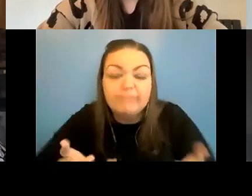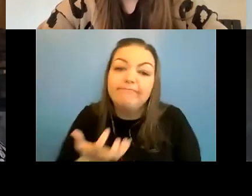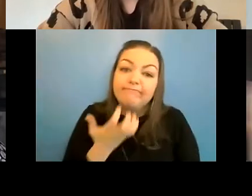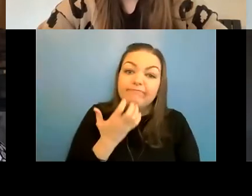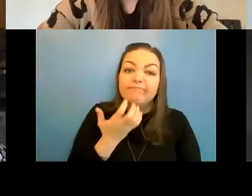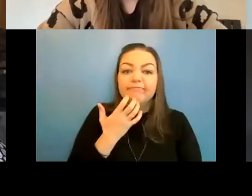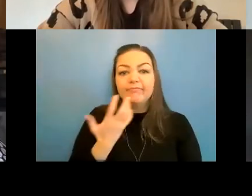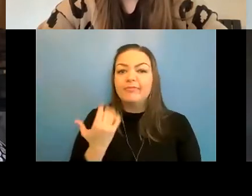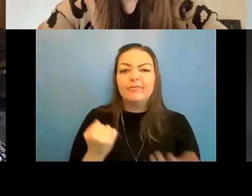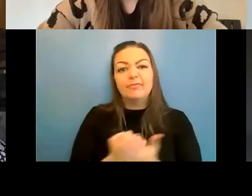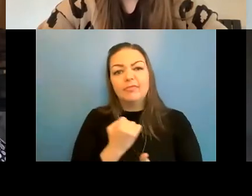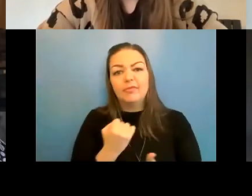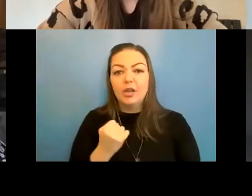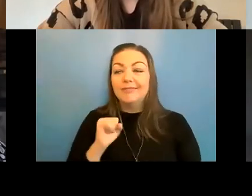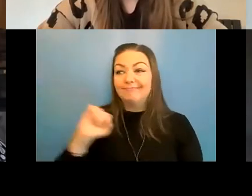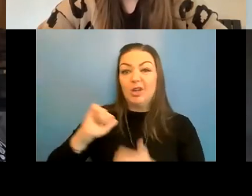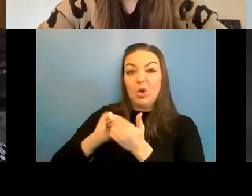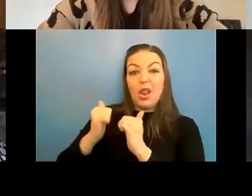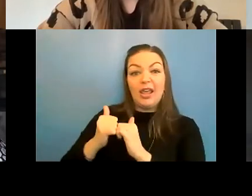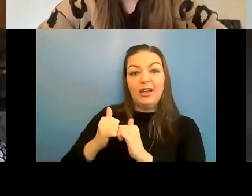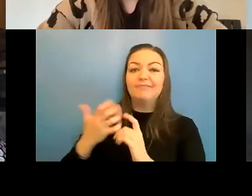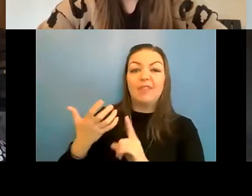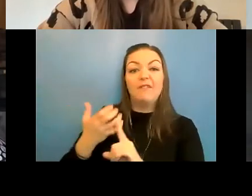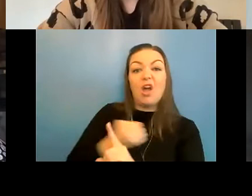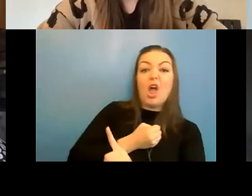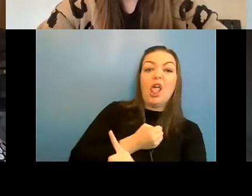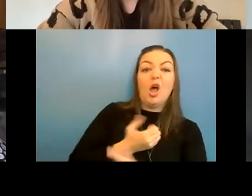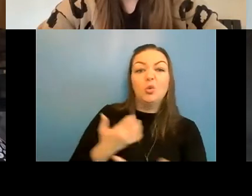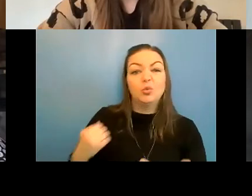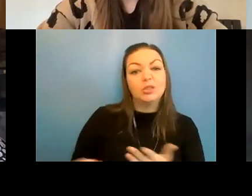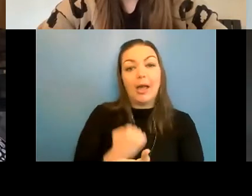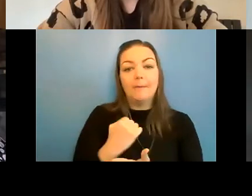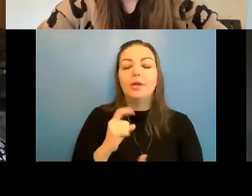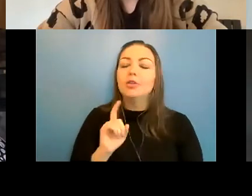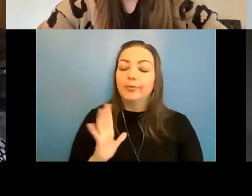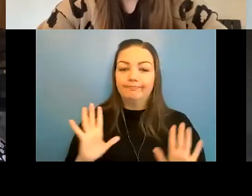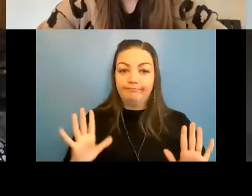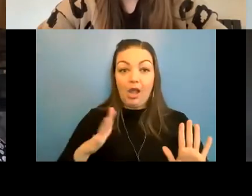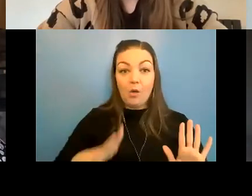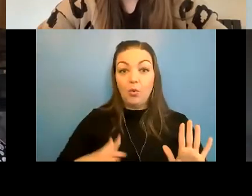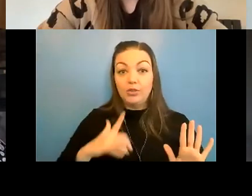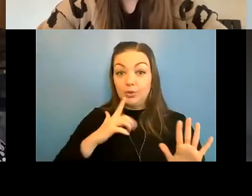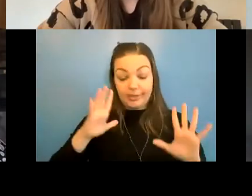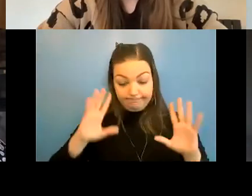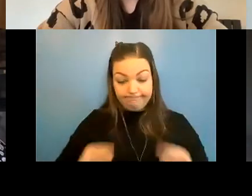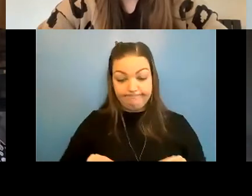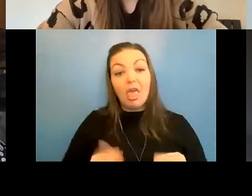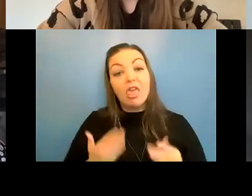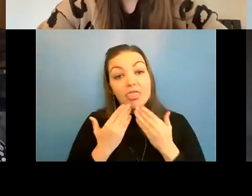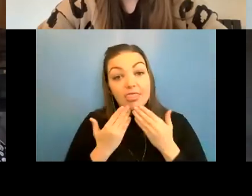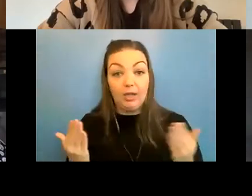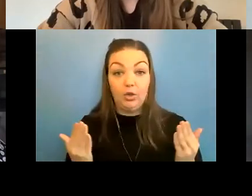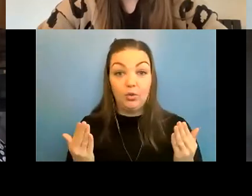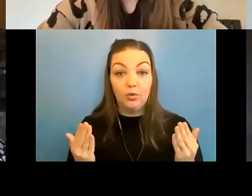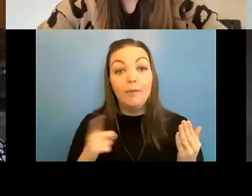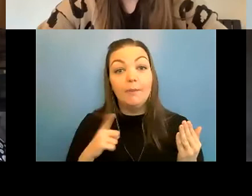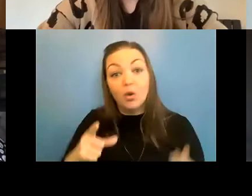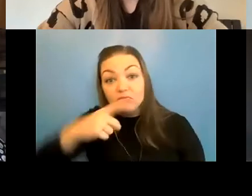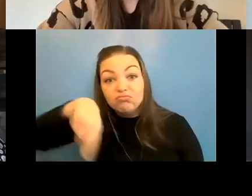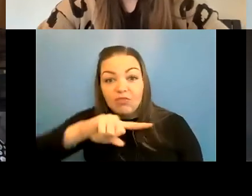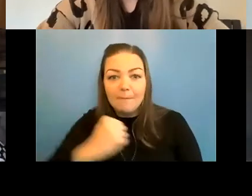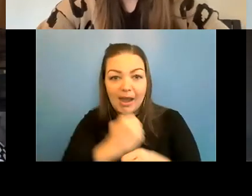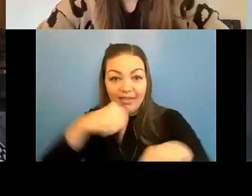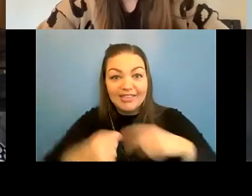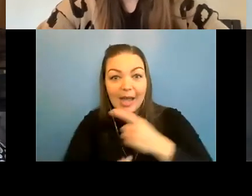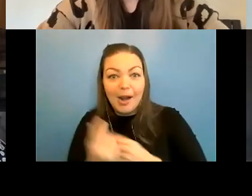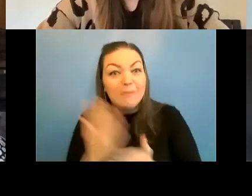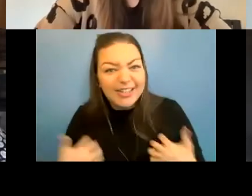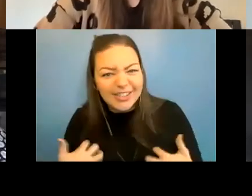Yeah, the hurdles, the ups and downs, is it happening, is it not happening, oh it's postponed, oh colleagues are furloughed, so I want to just say a huge, huge thank you and